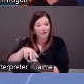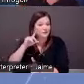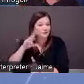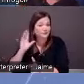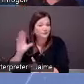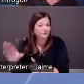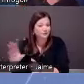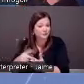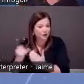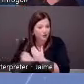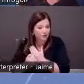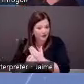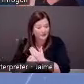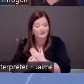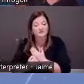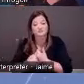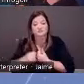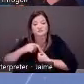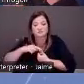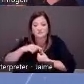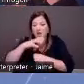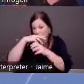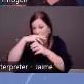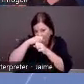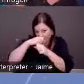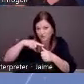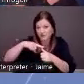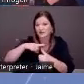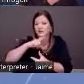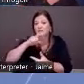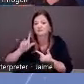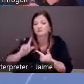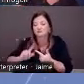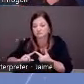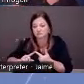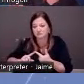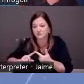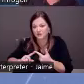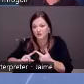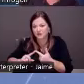In addition to confidentiality and the duality of the positions